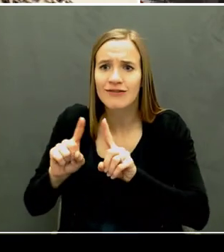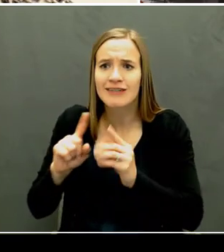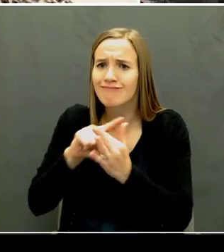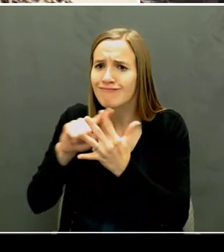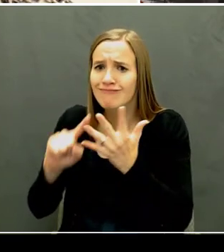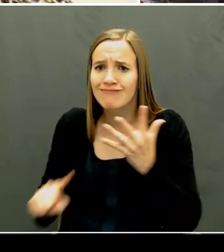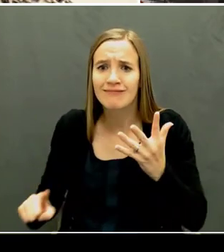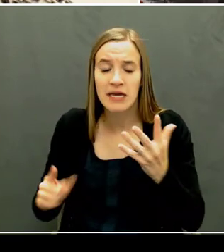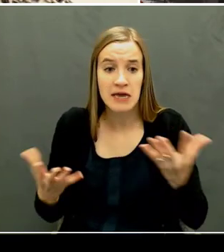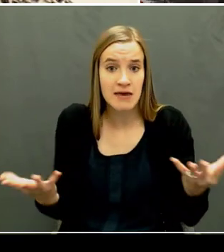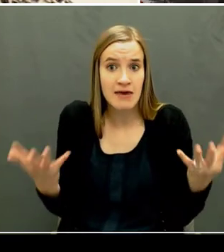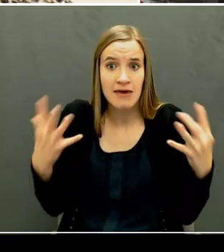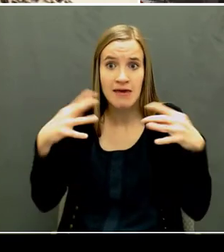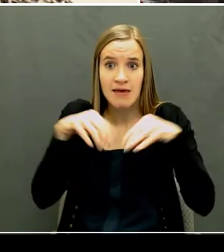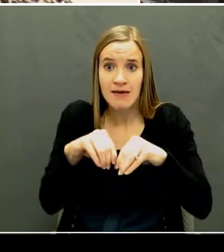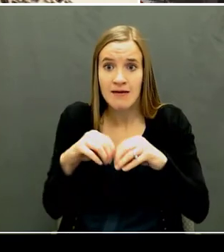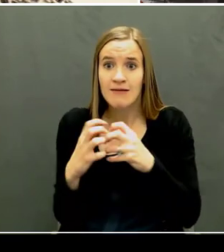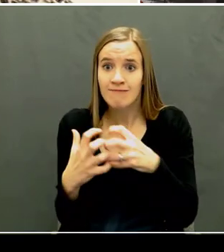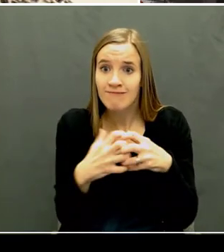Mark Leeper: That's the ADA 30 in Color website?